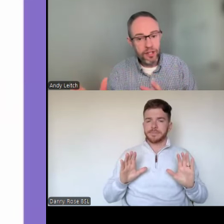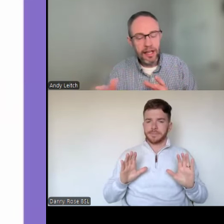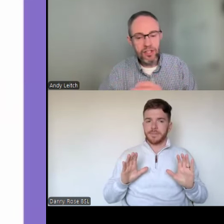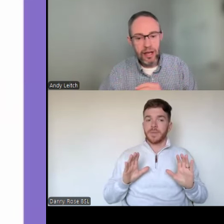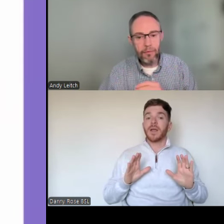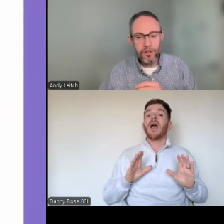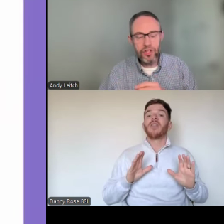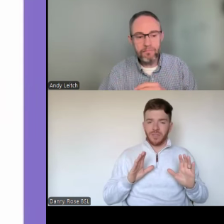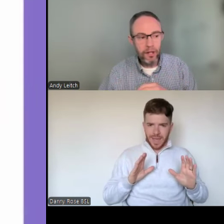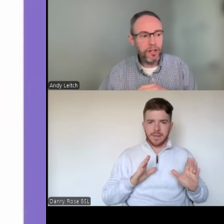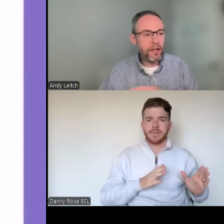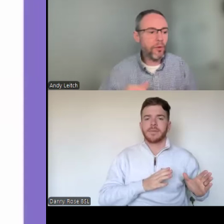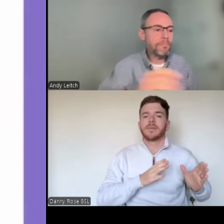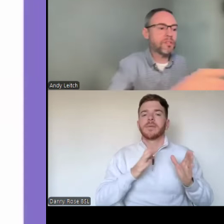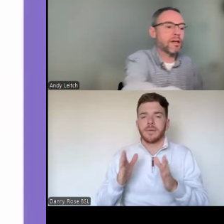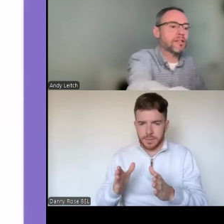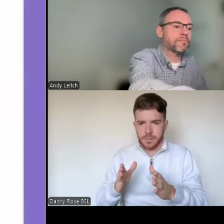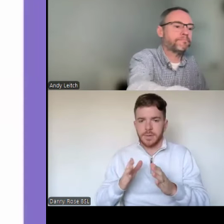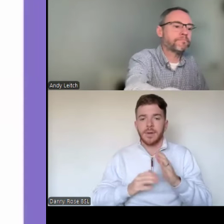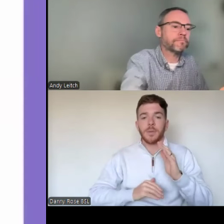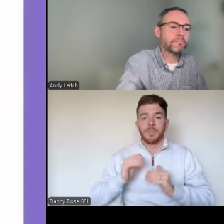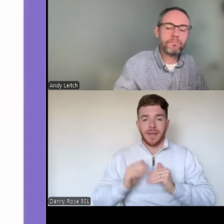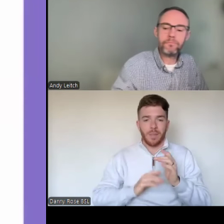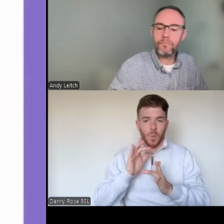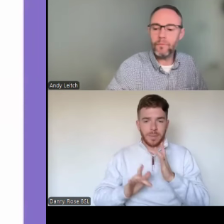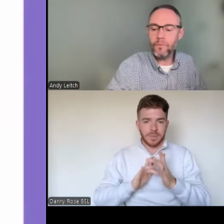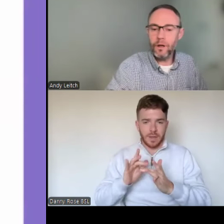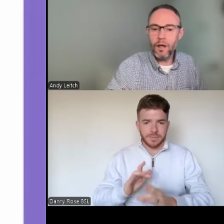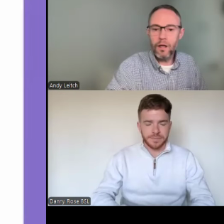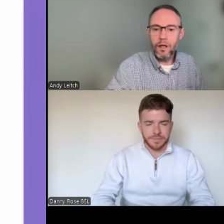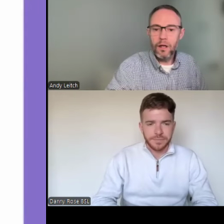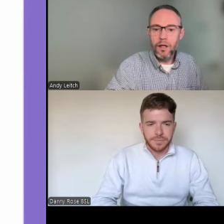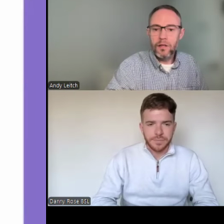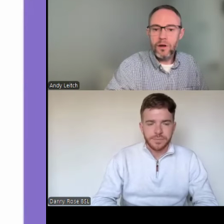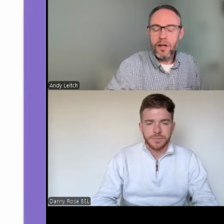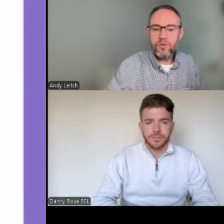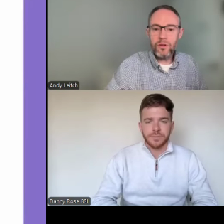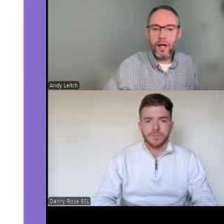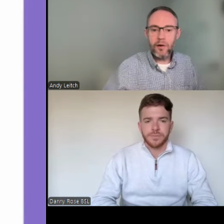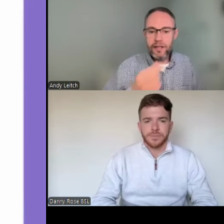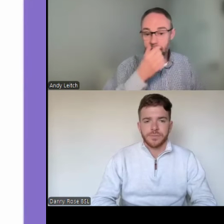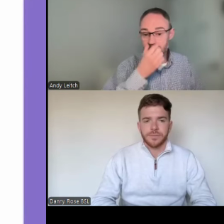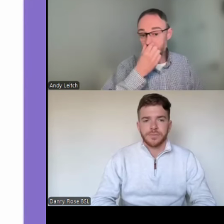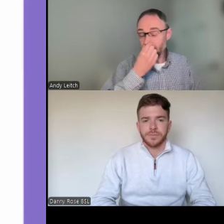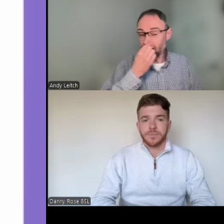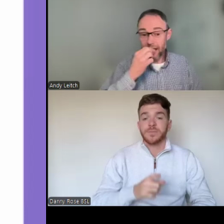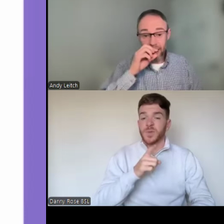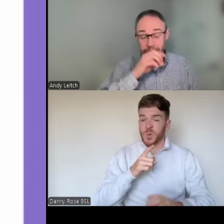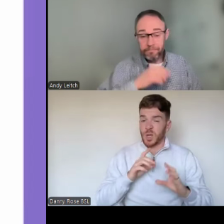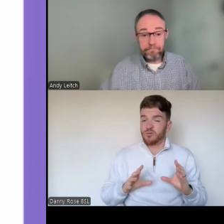to the next step, which is building the website. Here's one that I created earlier.